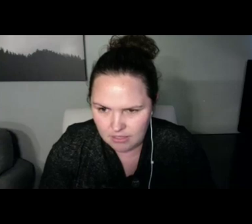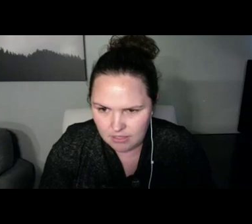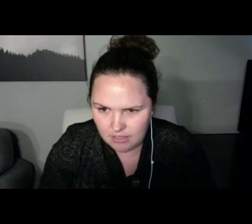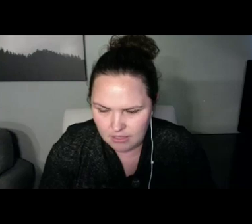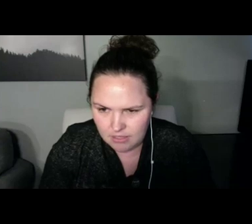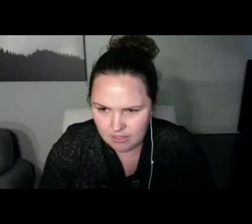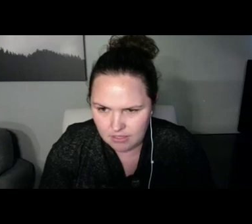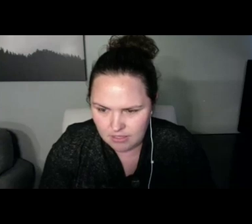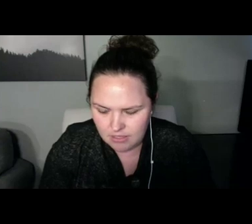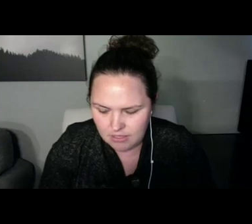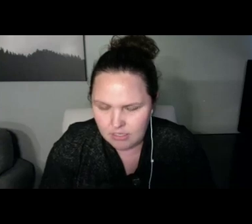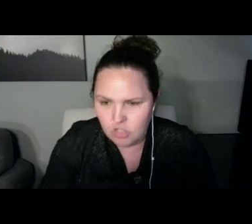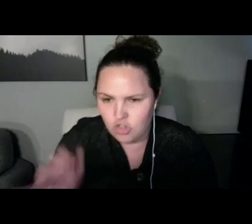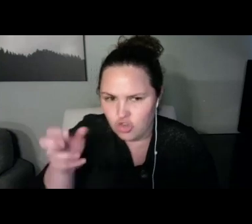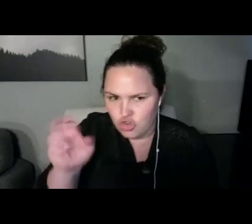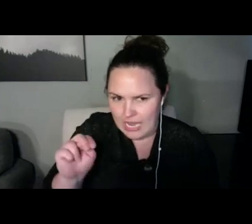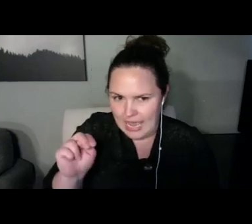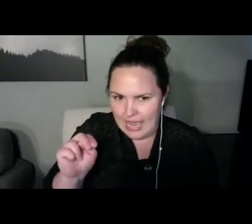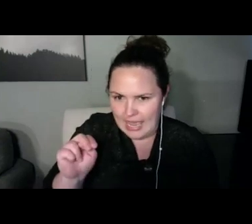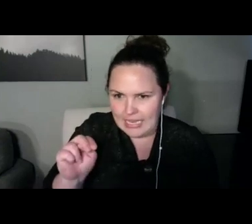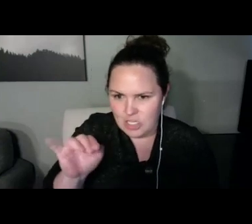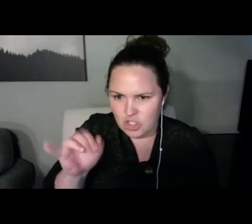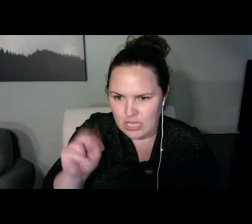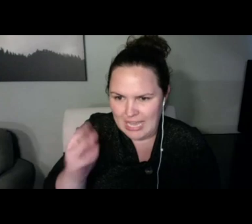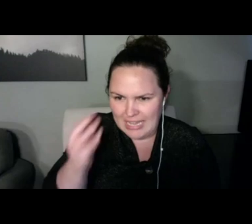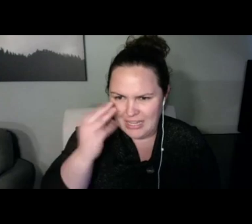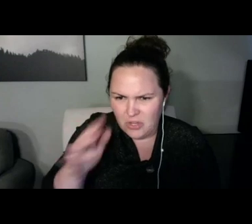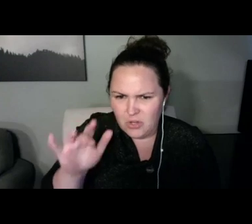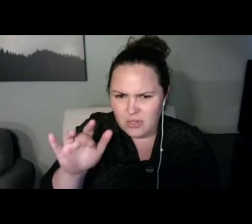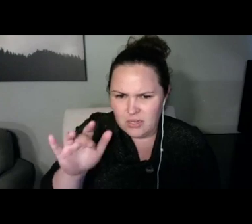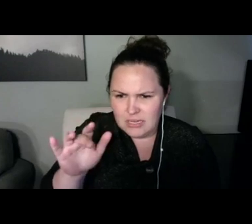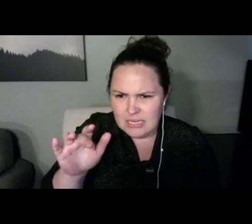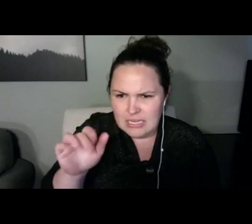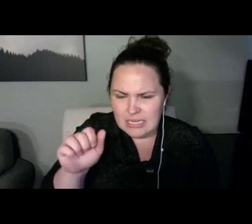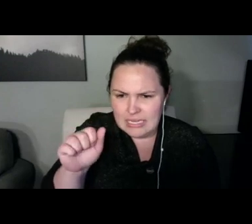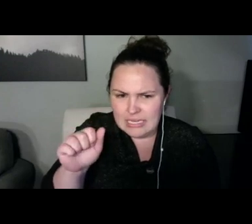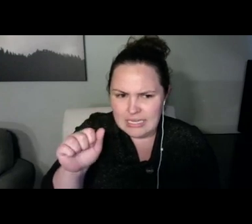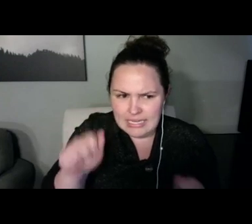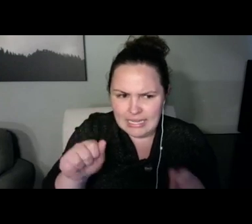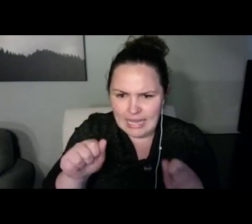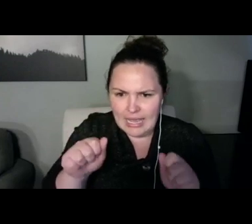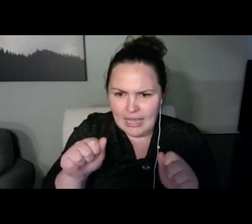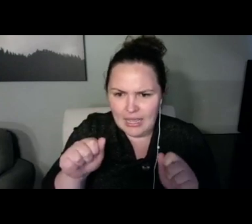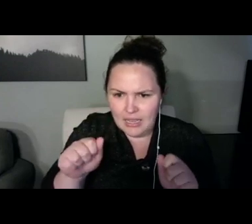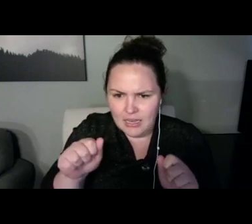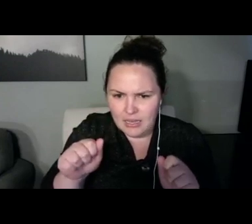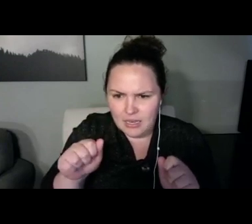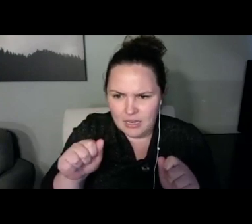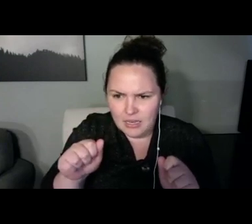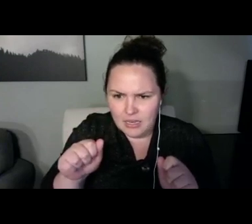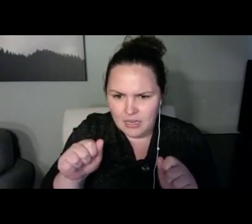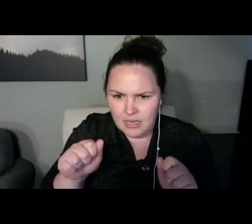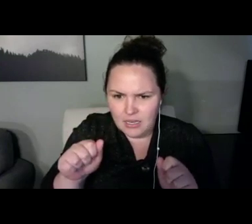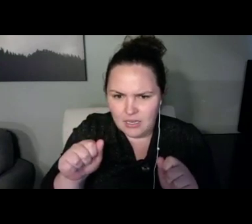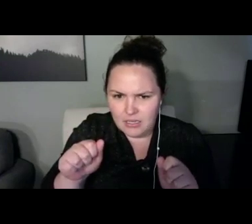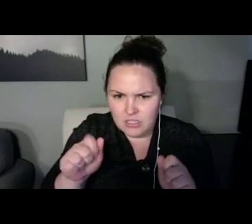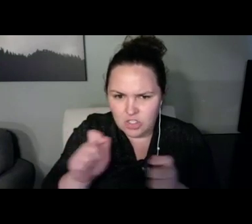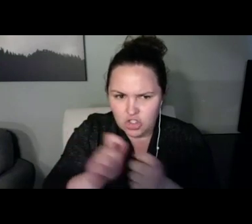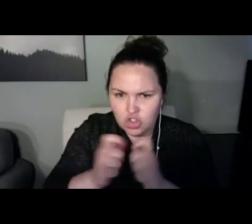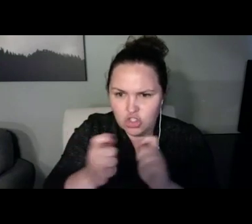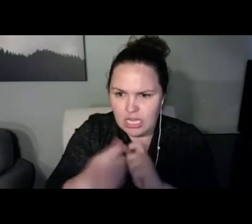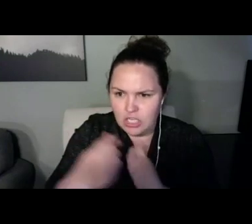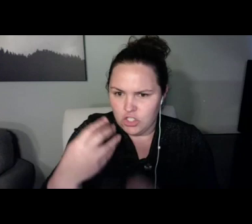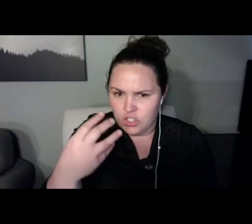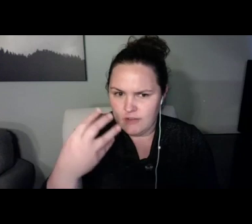Jen: Austin, this is Jen. Can you change your video a little bit down?